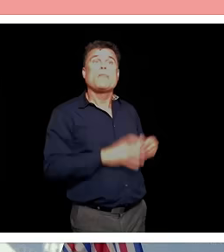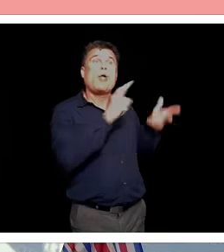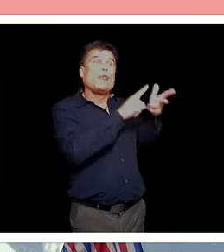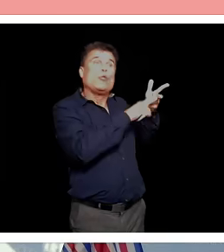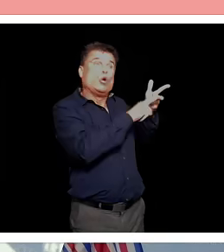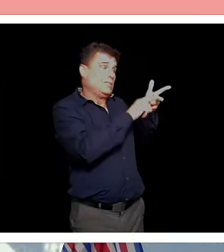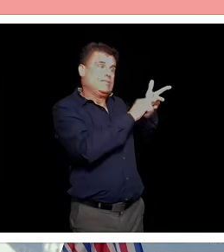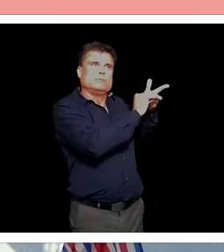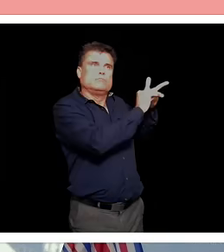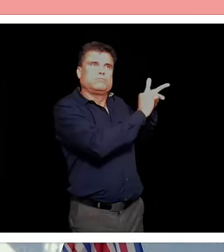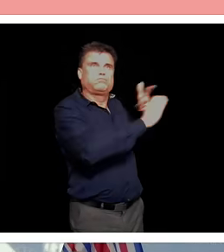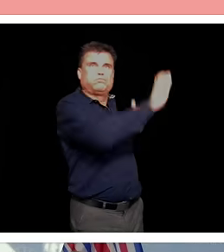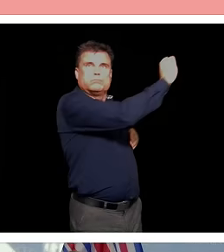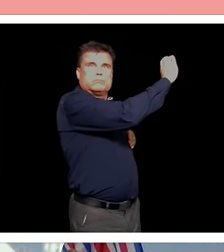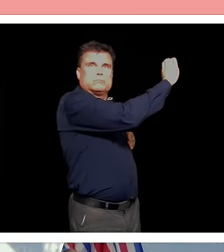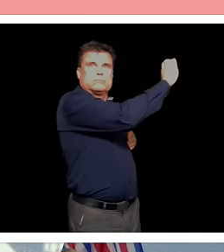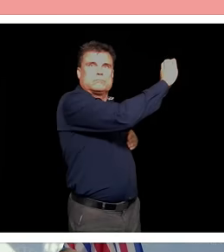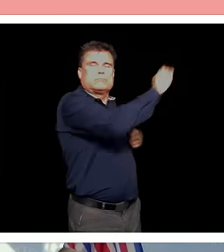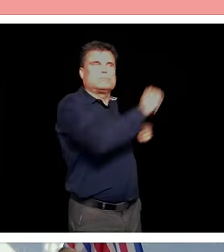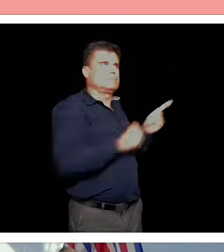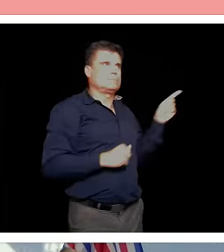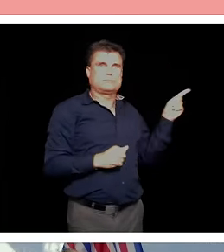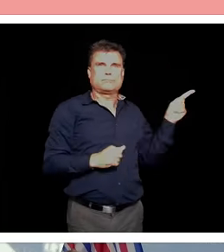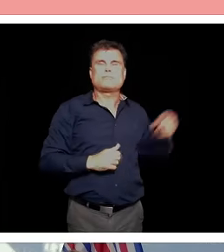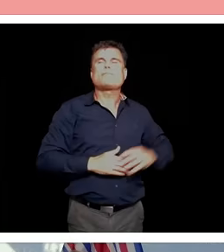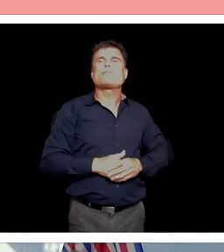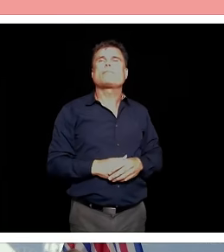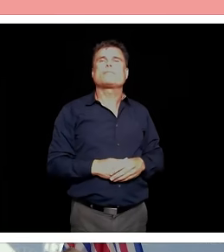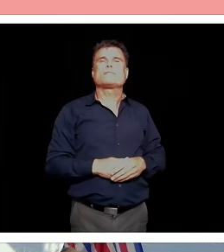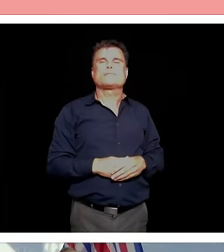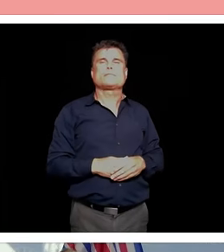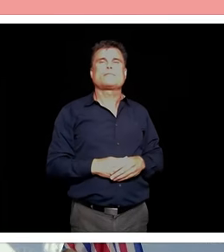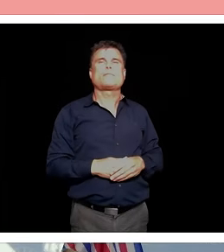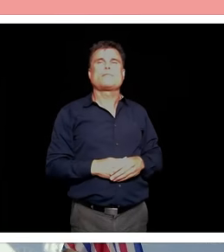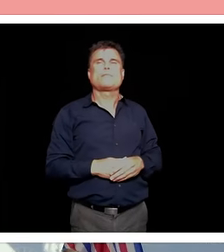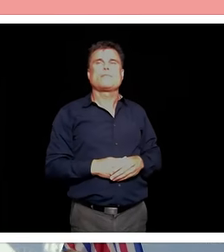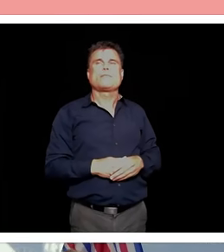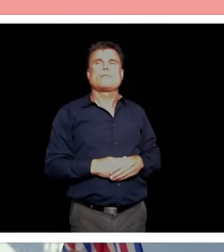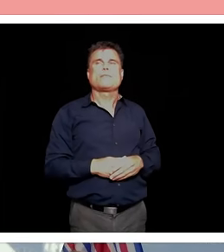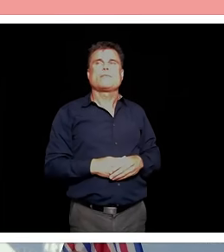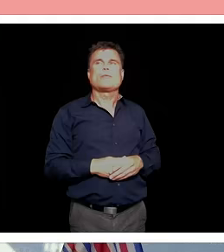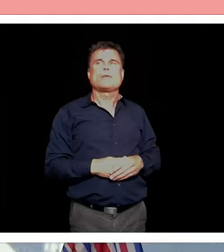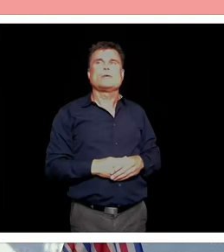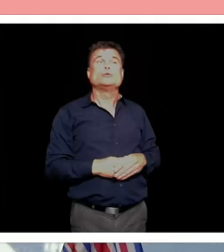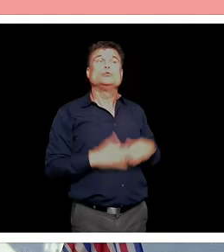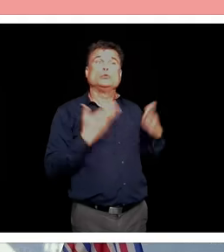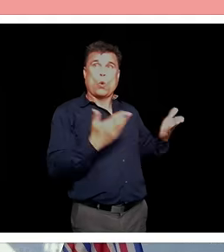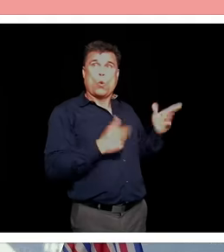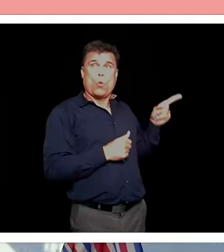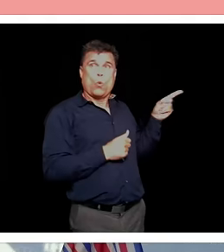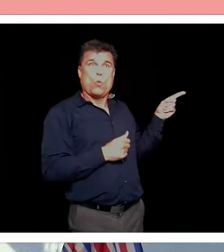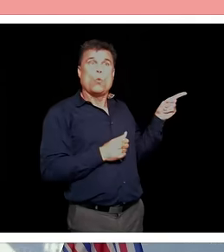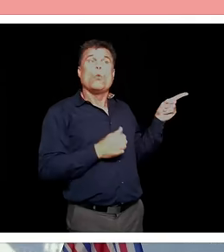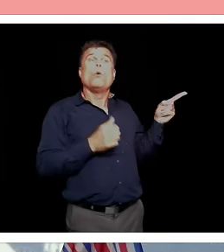50s, we have now gone down to median age of 41 and what that reflects is the fact that many of